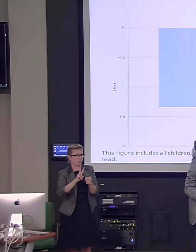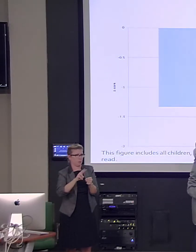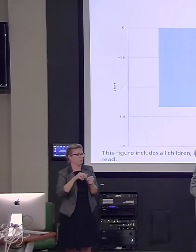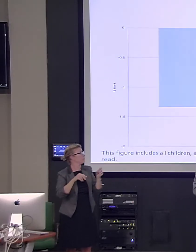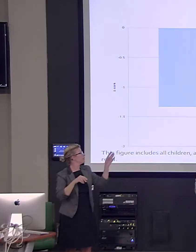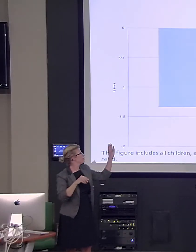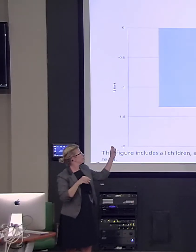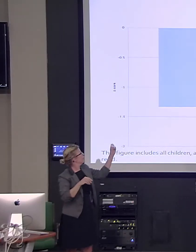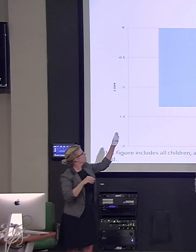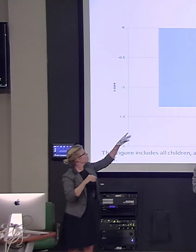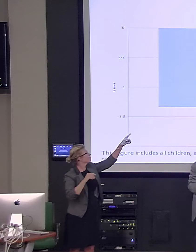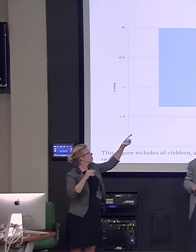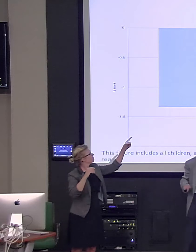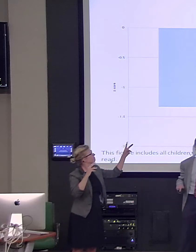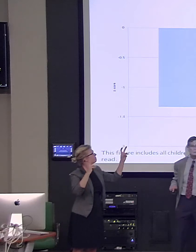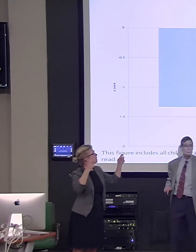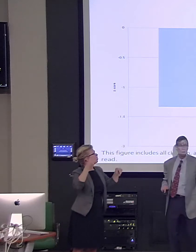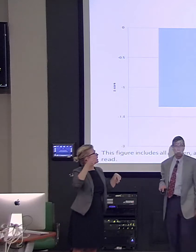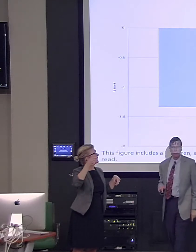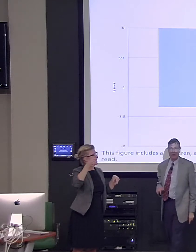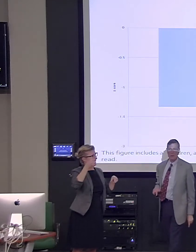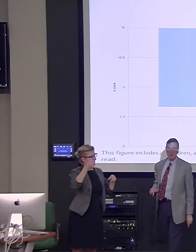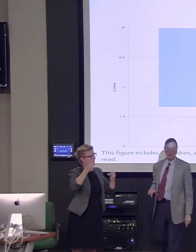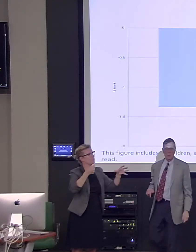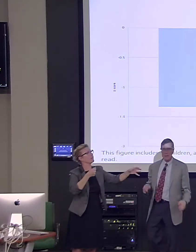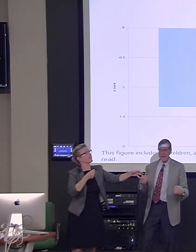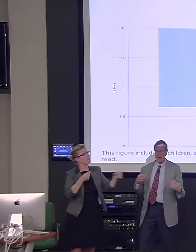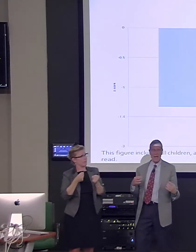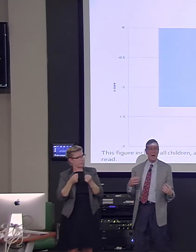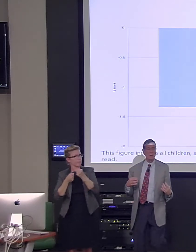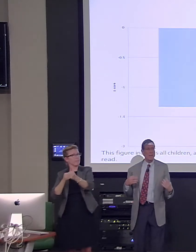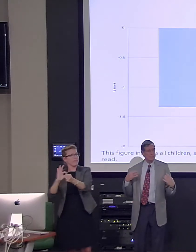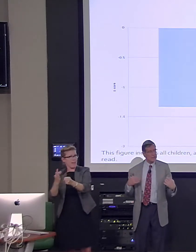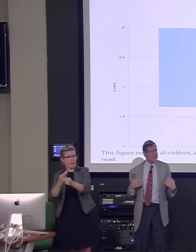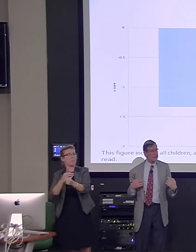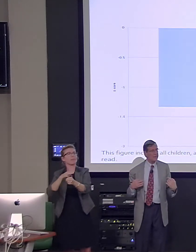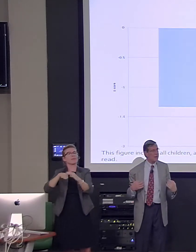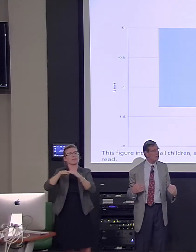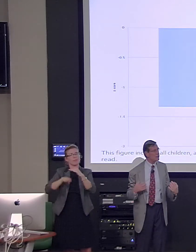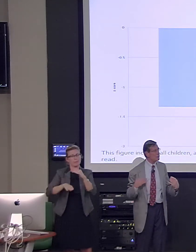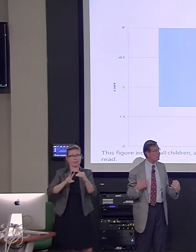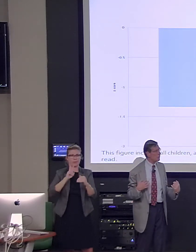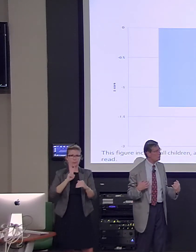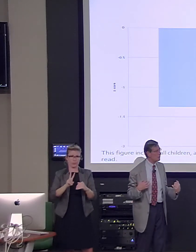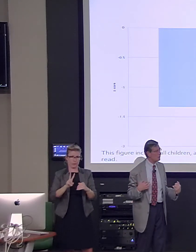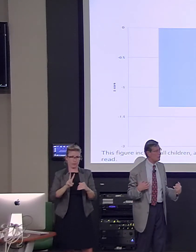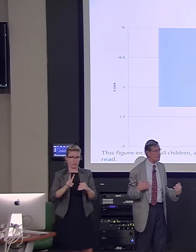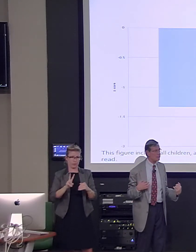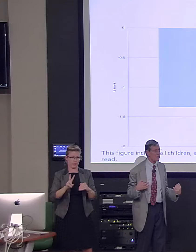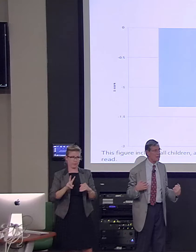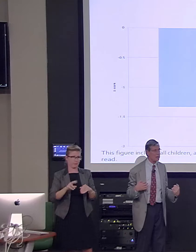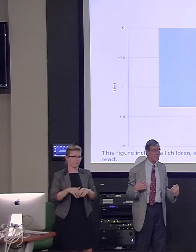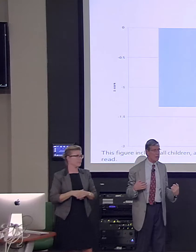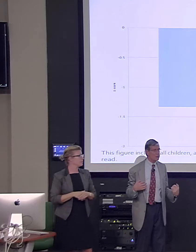And in the sort of pale green, those are the children who were taken out and placed into families before 24 months of age.